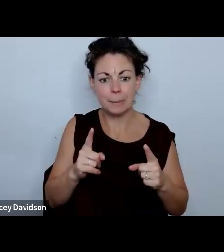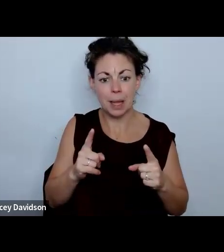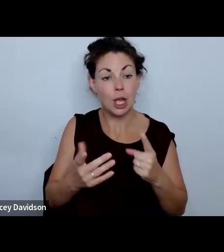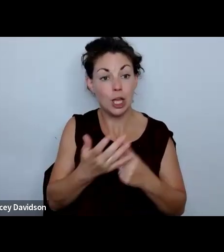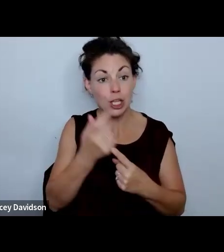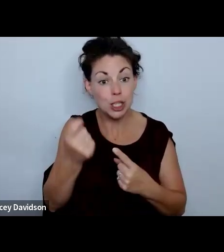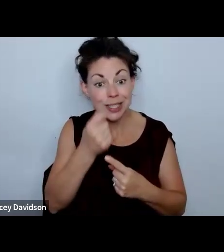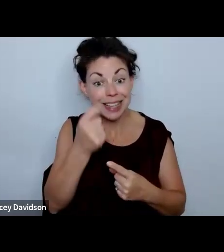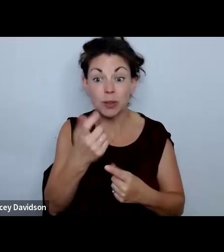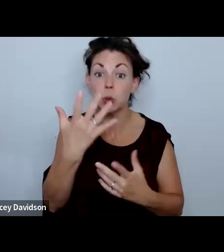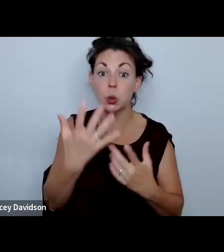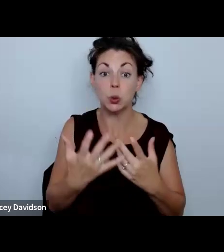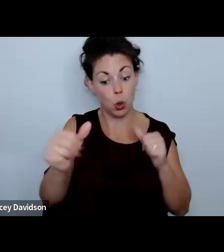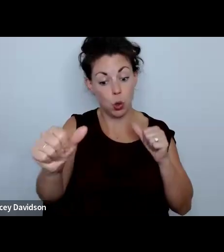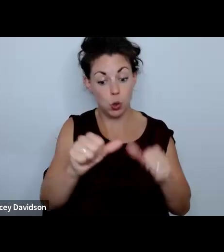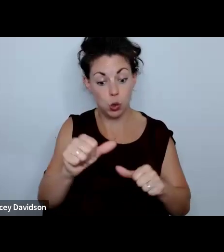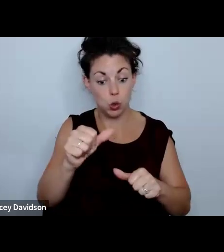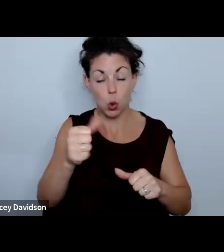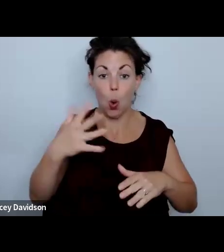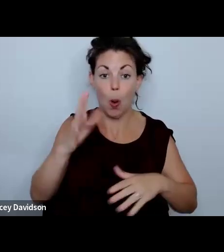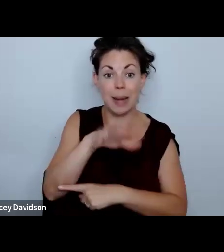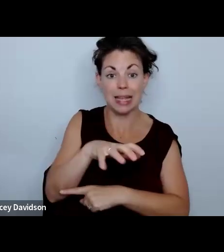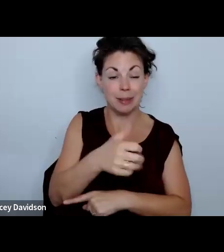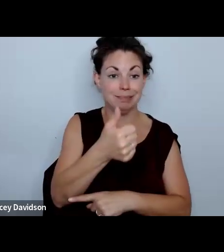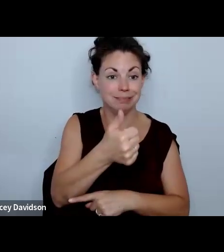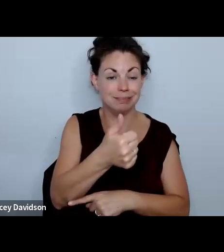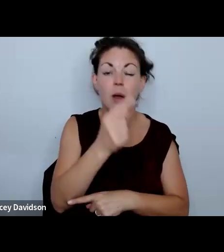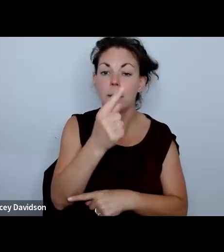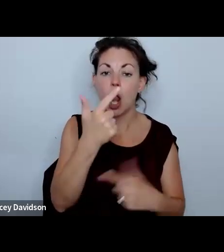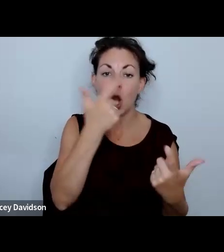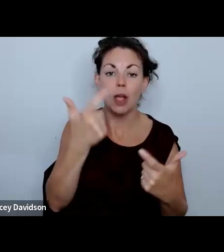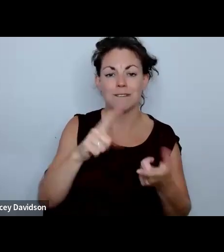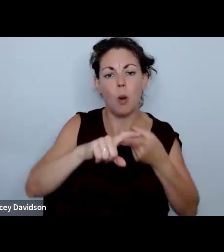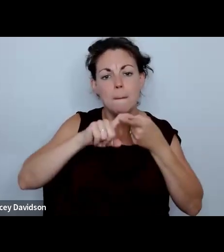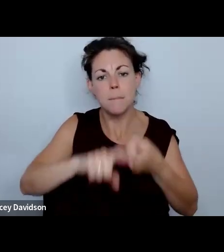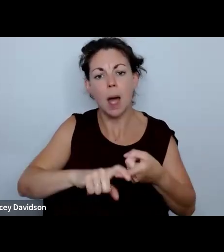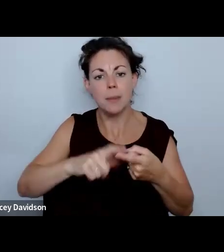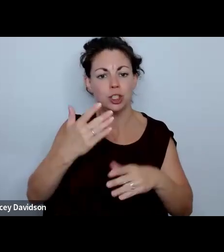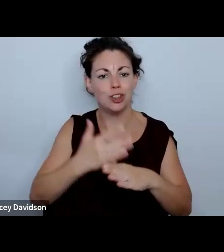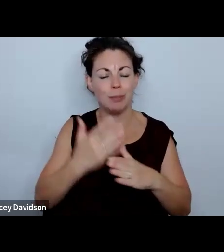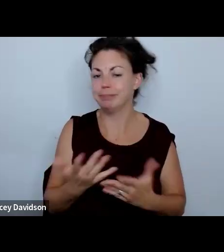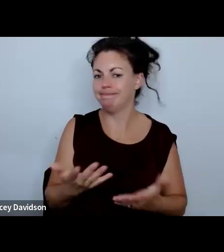I think that this was partly due to the job market, as I'd graduated just as the economy was about to enter